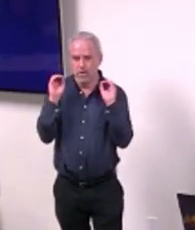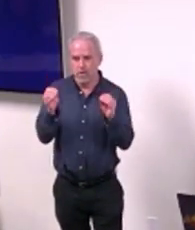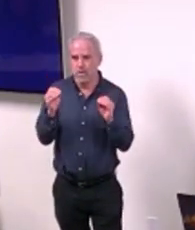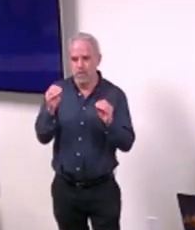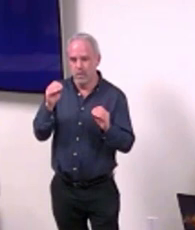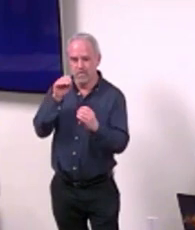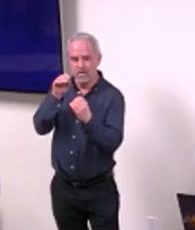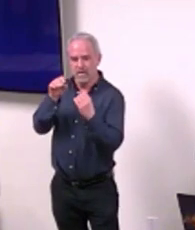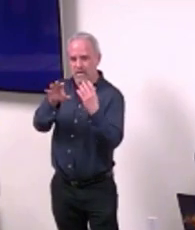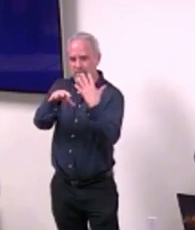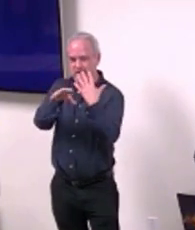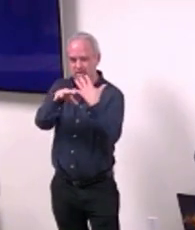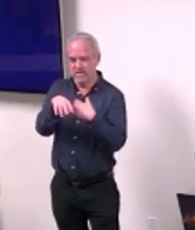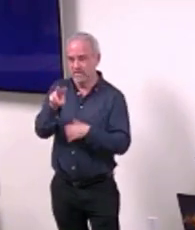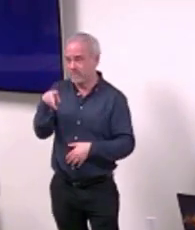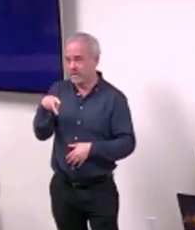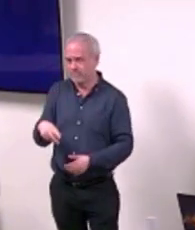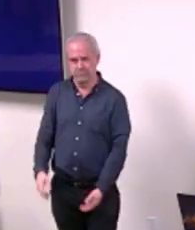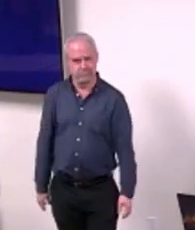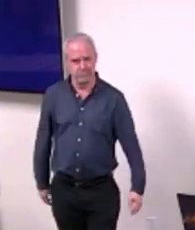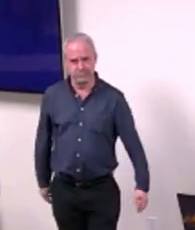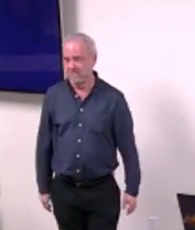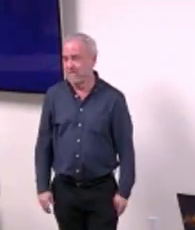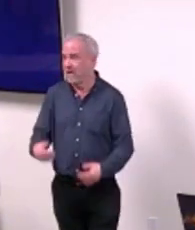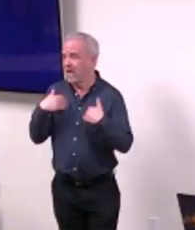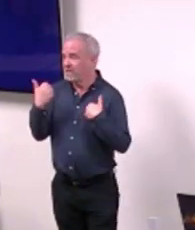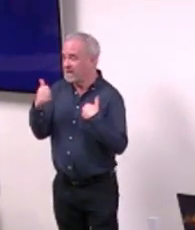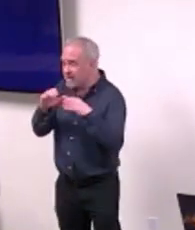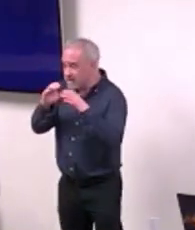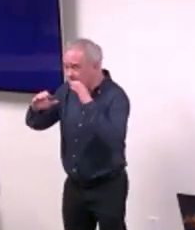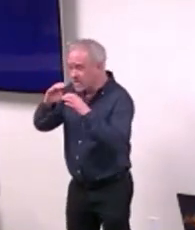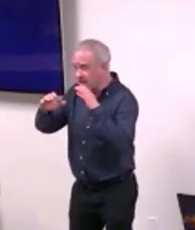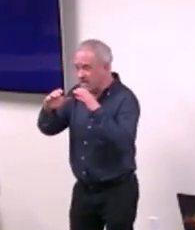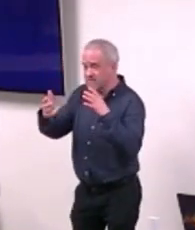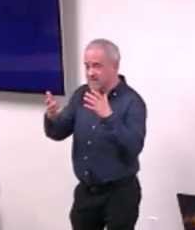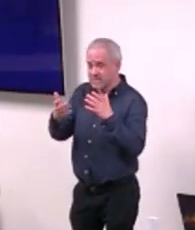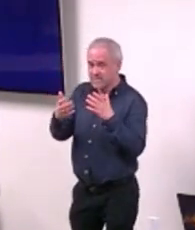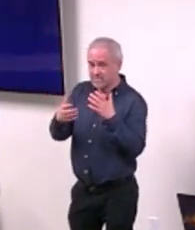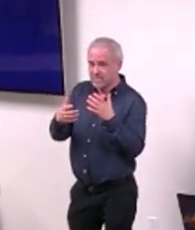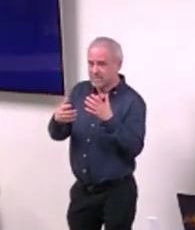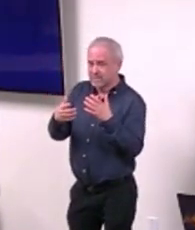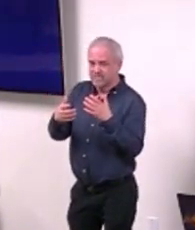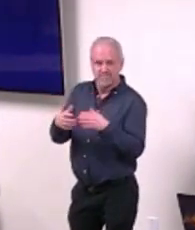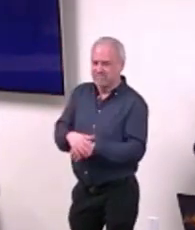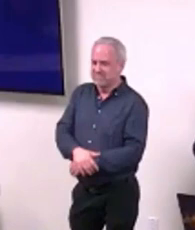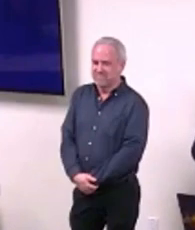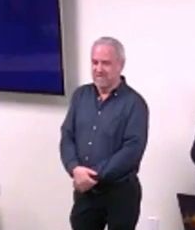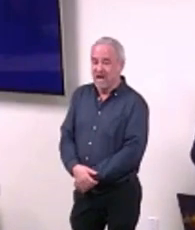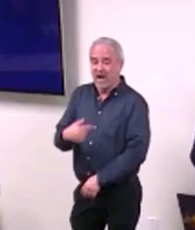No access to any sort of communication. I call it virtual solitary confinement.